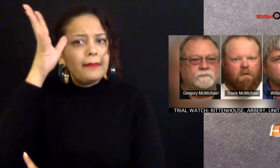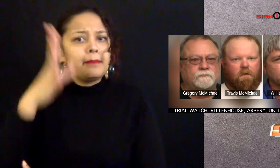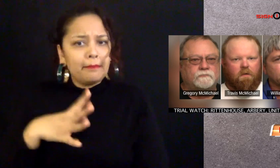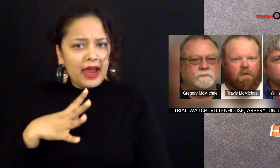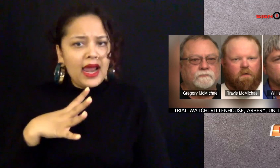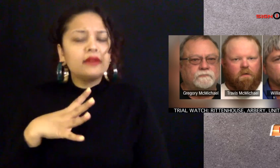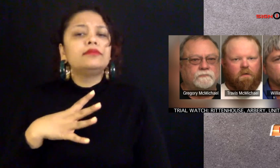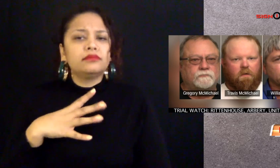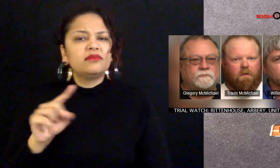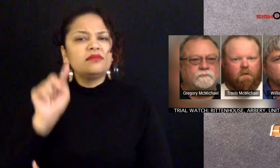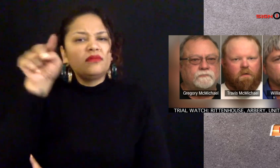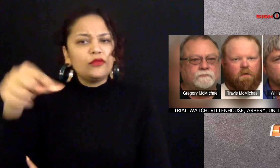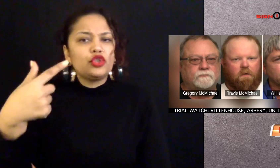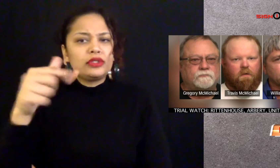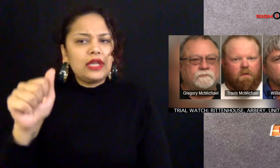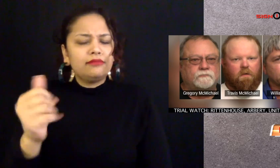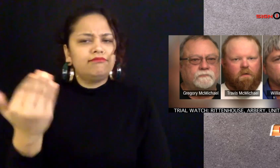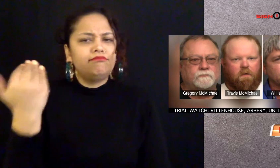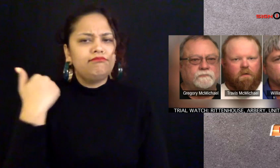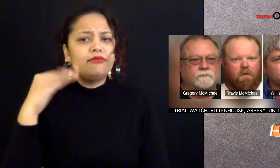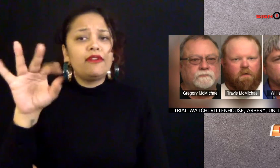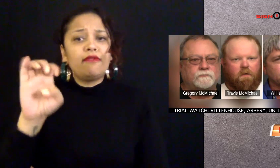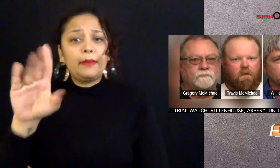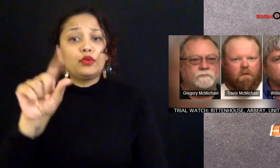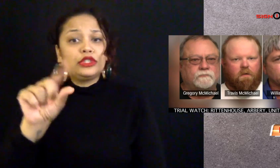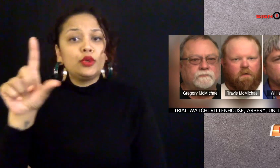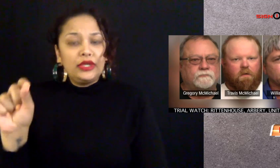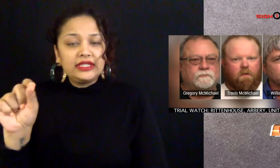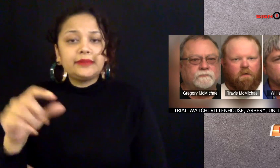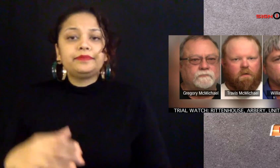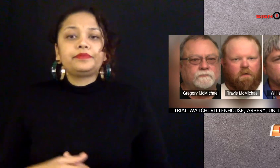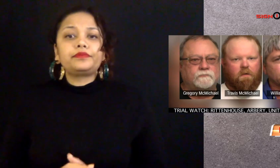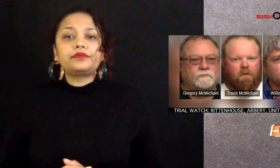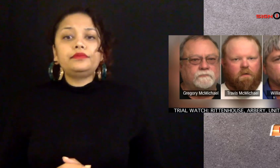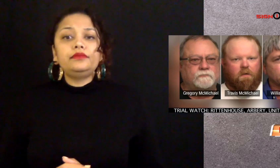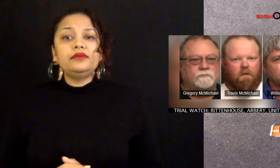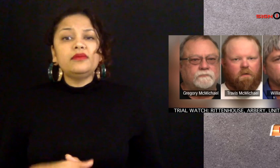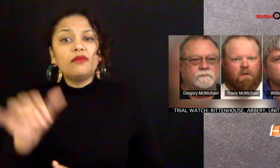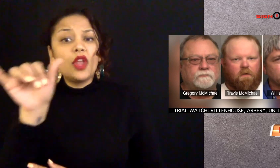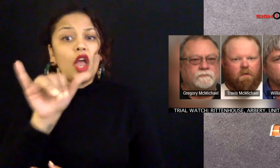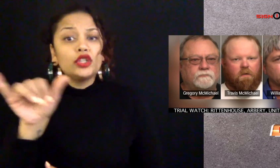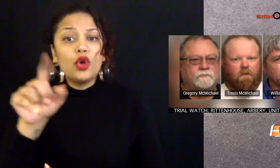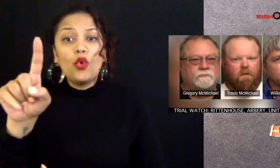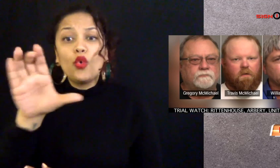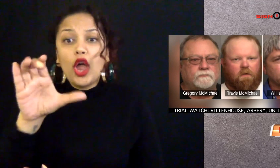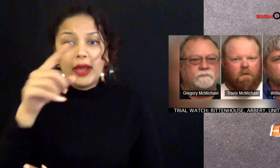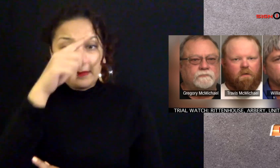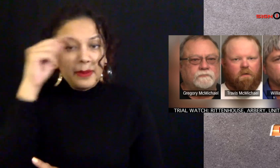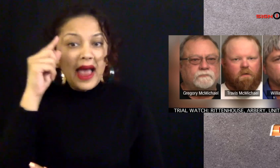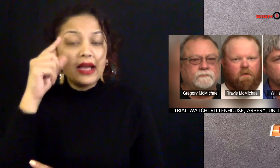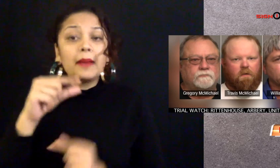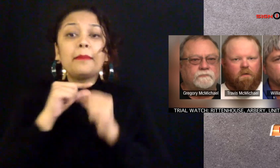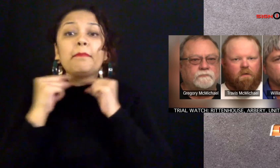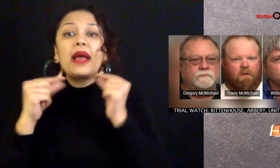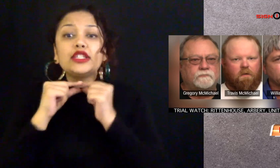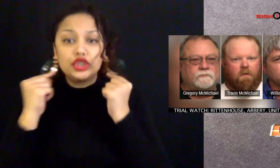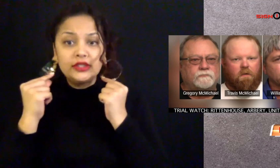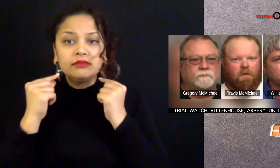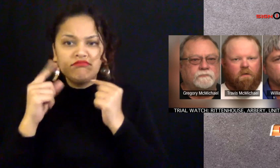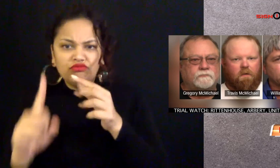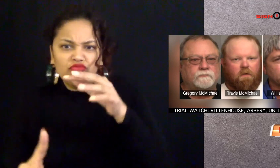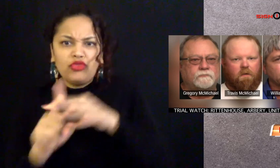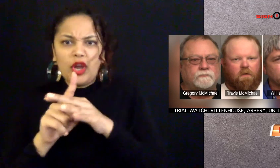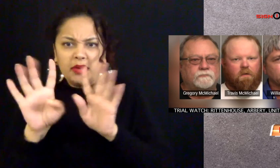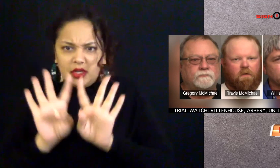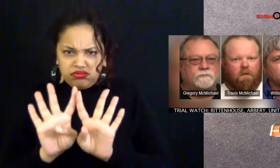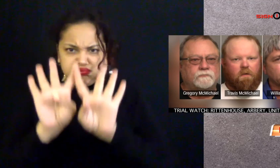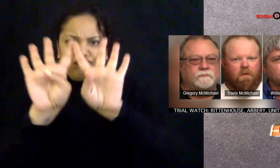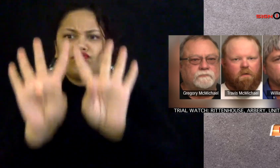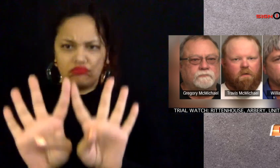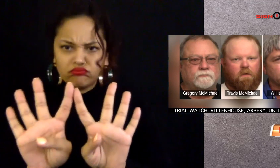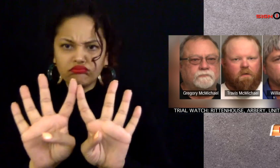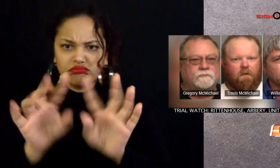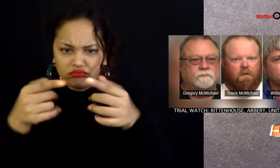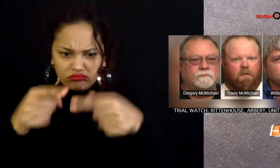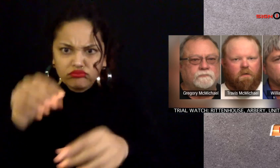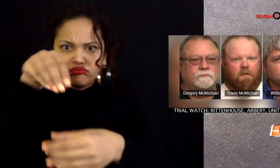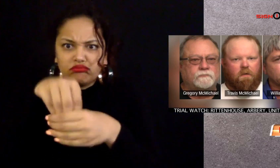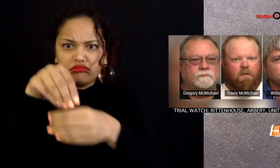chasing down and killing Ahmaud Arbery in Brunswick Georgia in February 2020 also 100